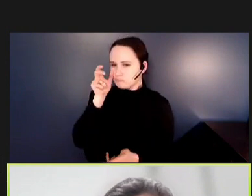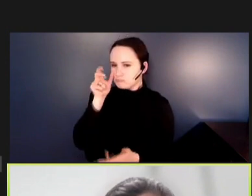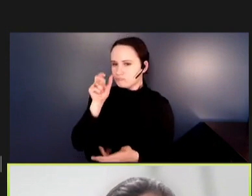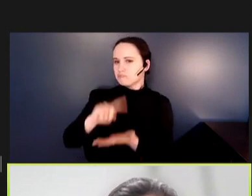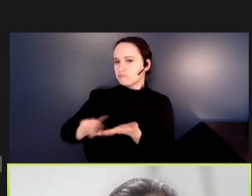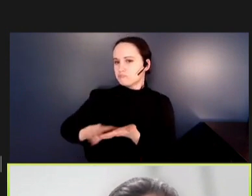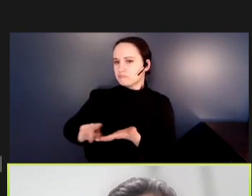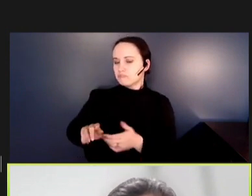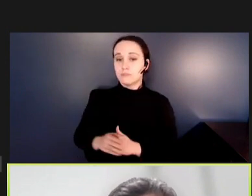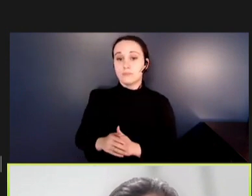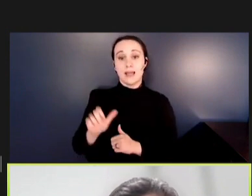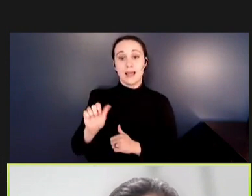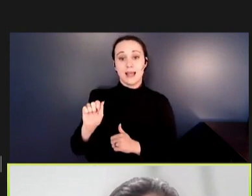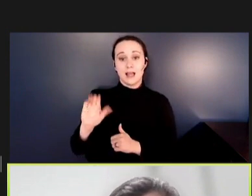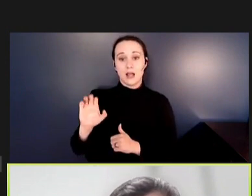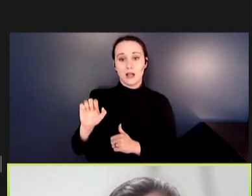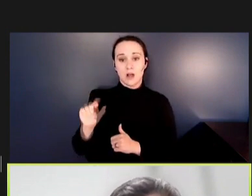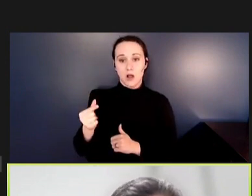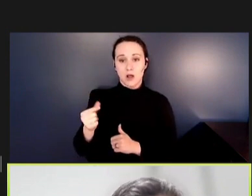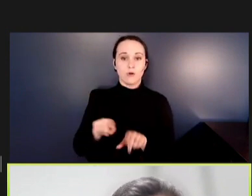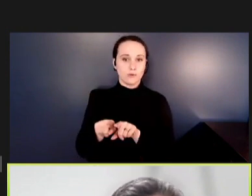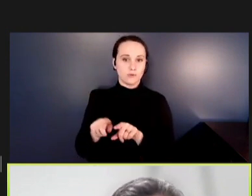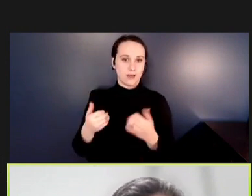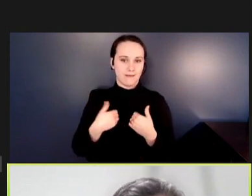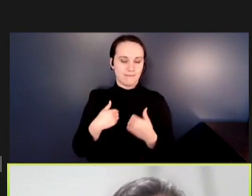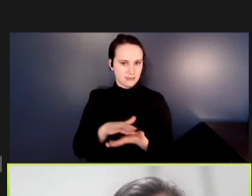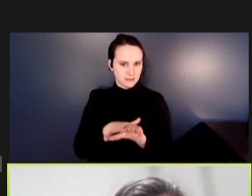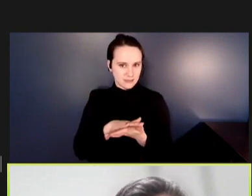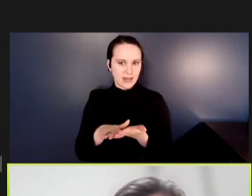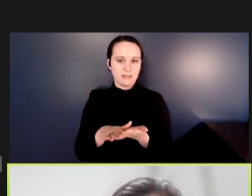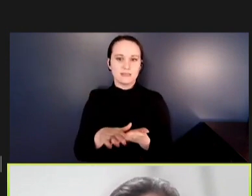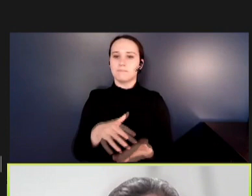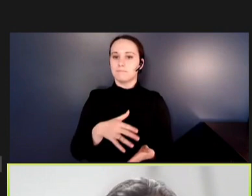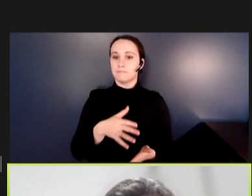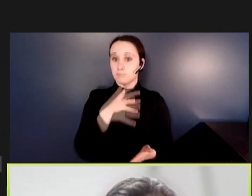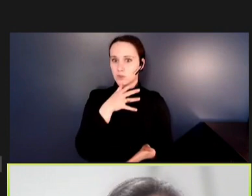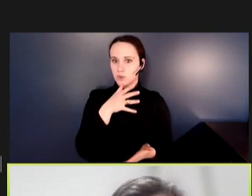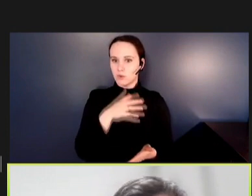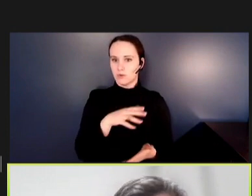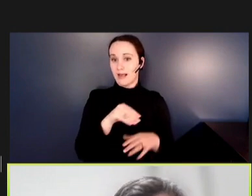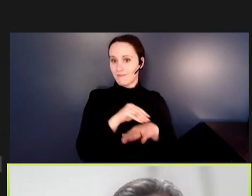nice maternal immunization practice advisory where you can see not just, of course, RSV,